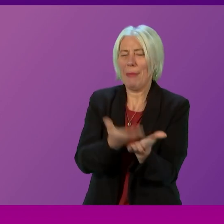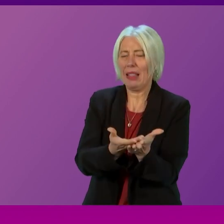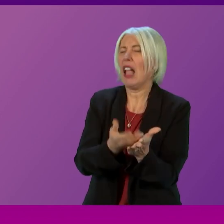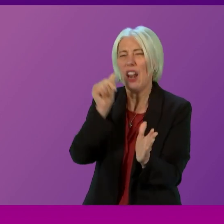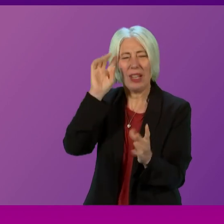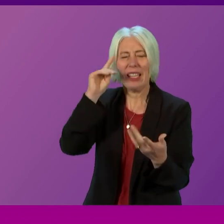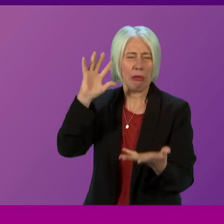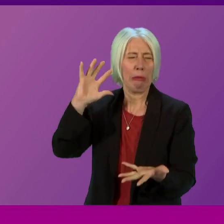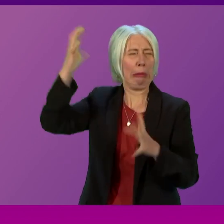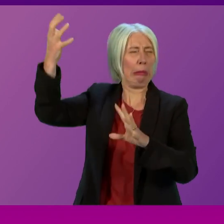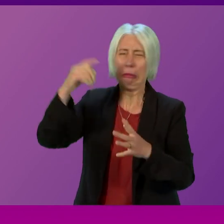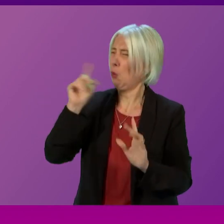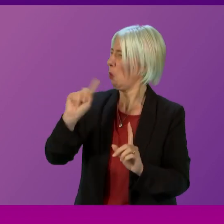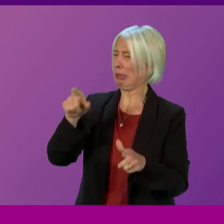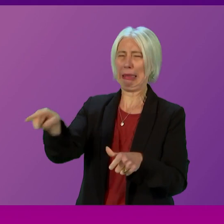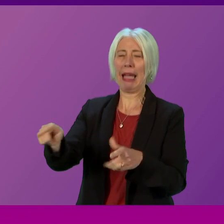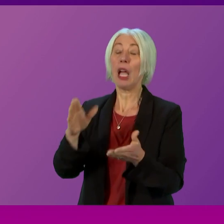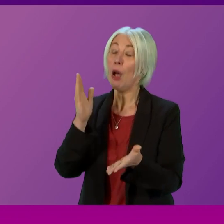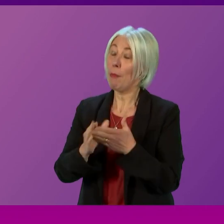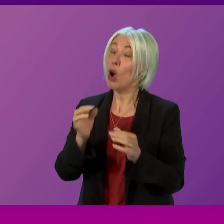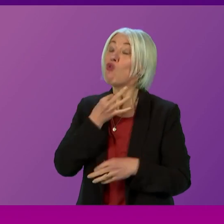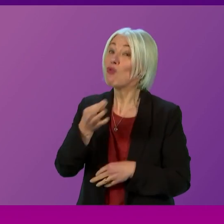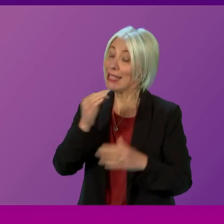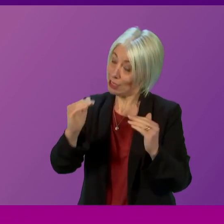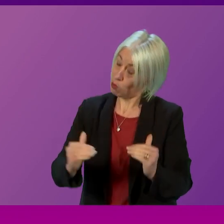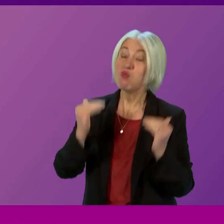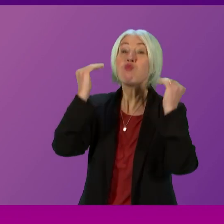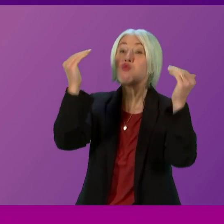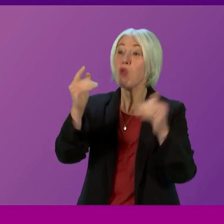puts at very real risk the high standards that people in Scotland have come to expect as a result